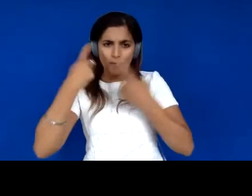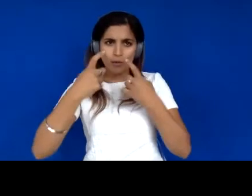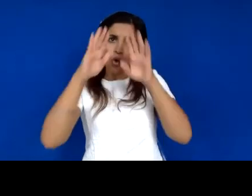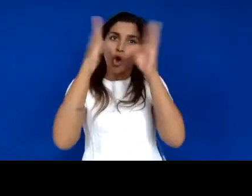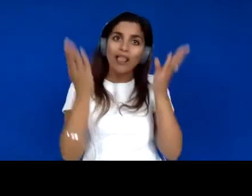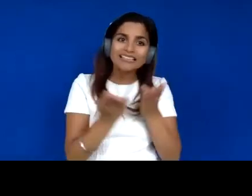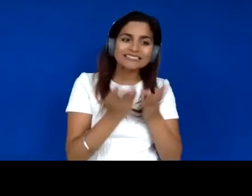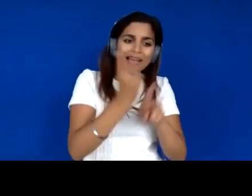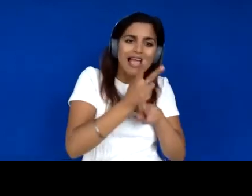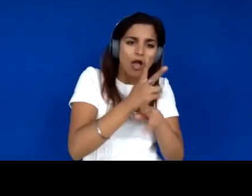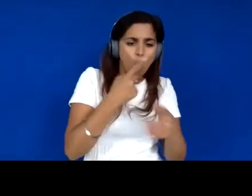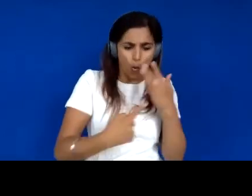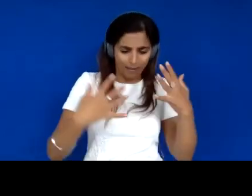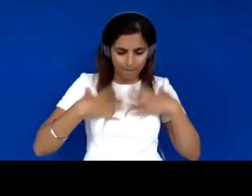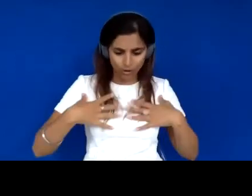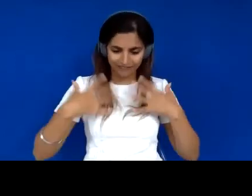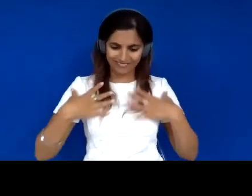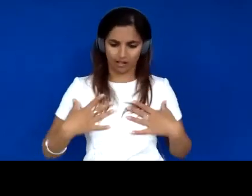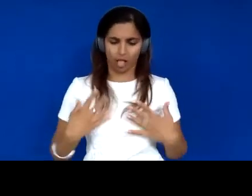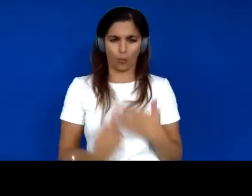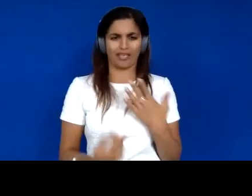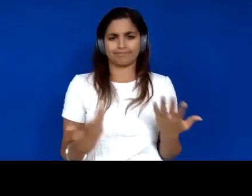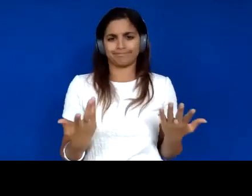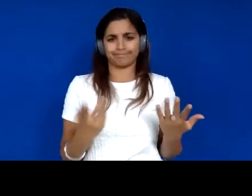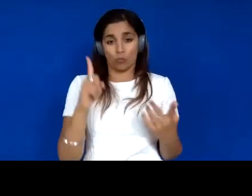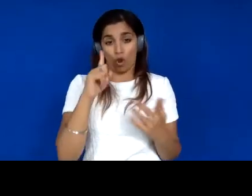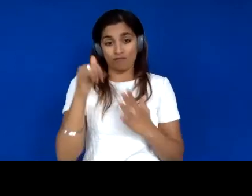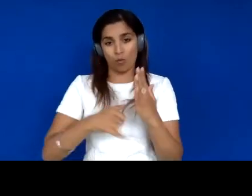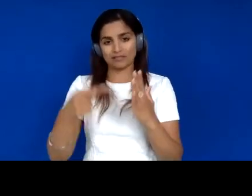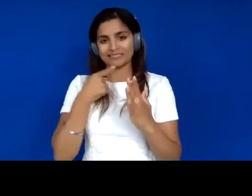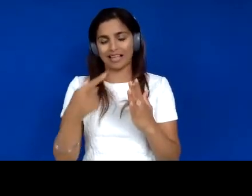one report described quote cases of hearts full of coagulated blood and